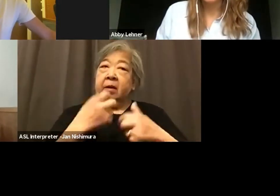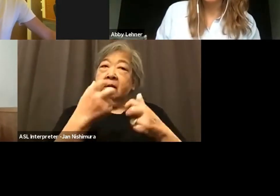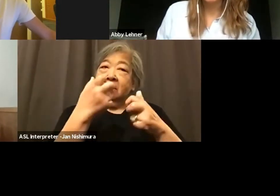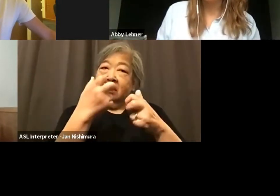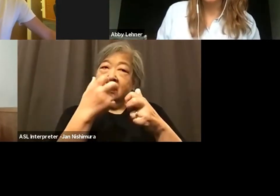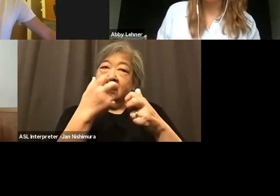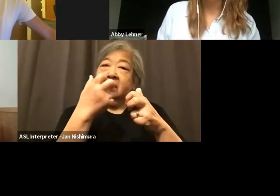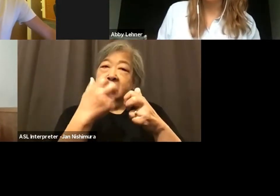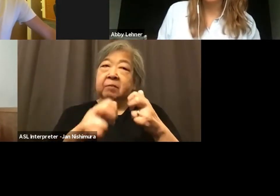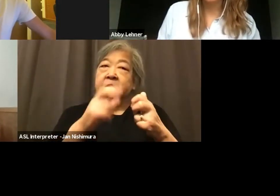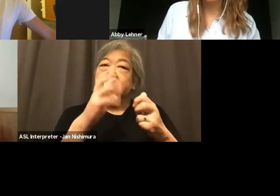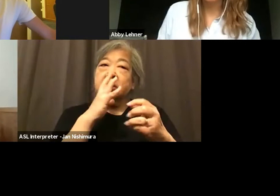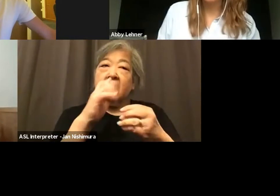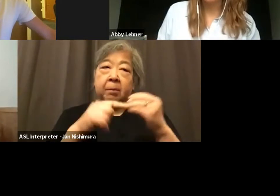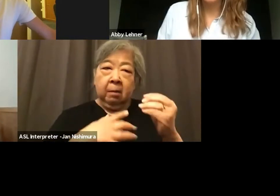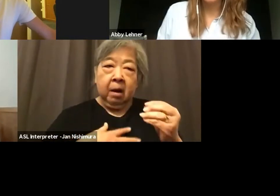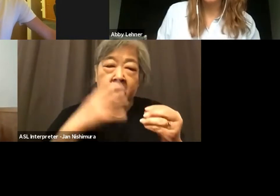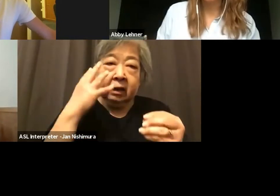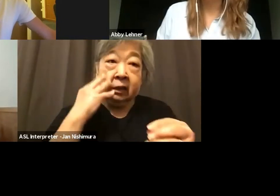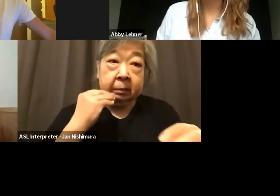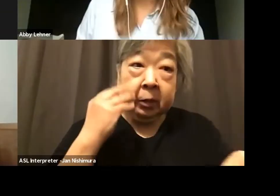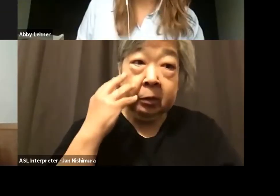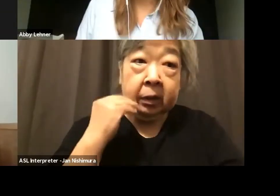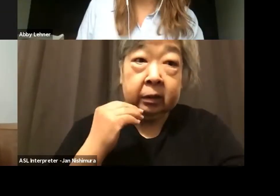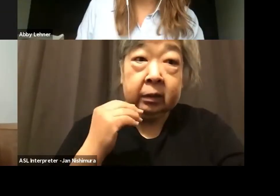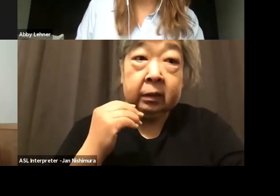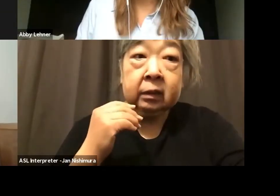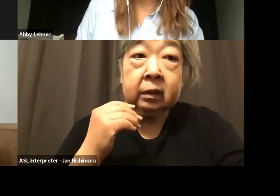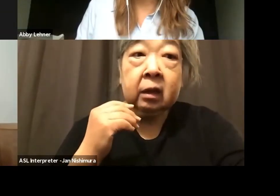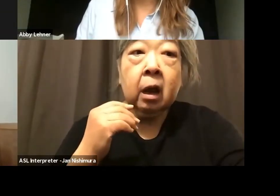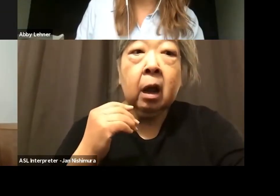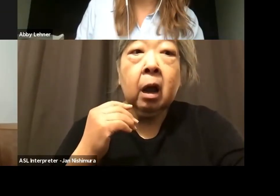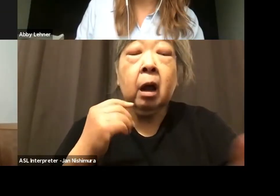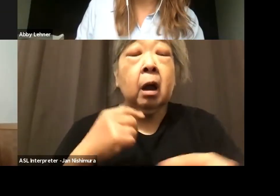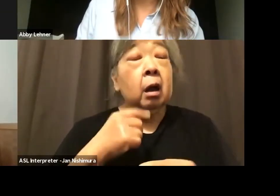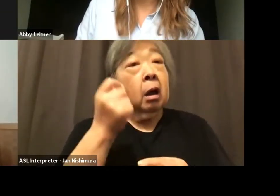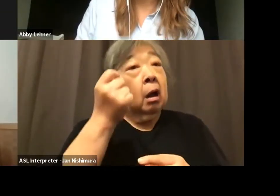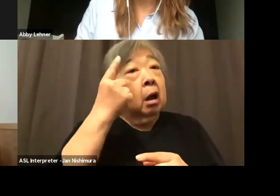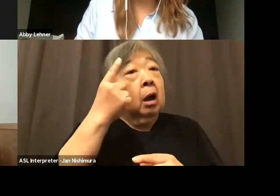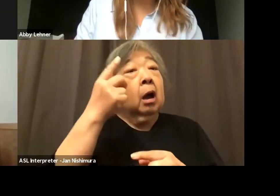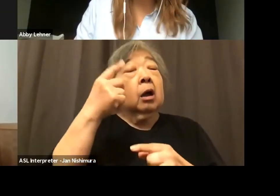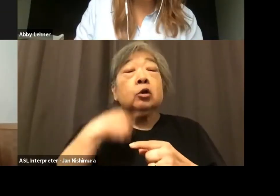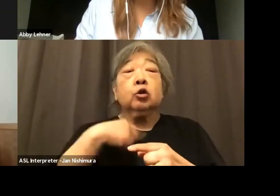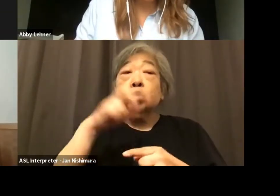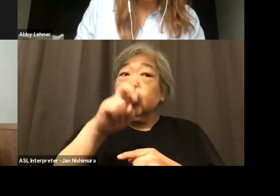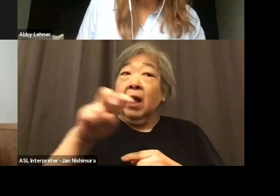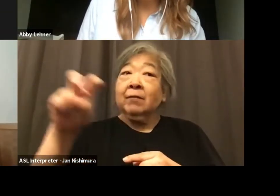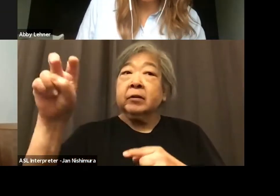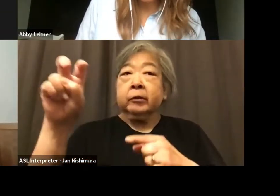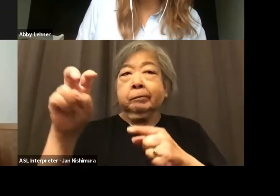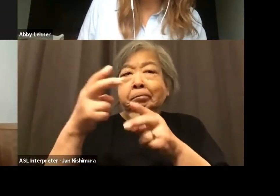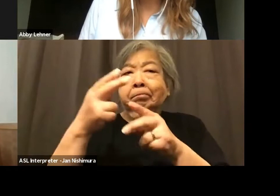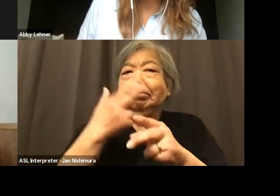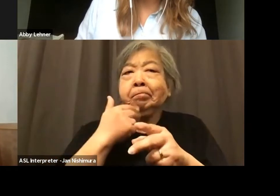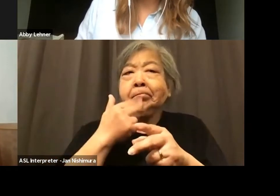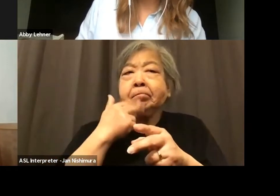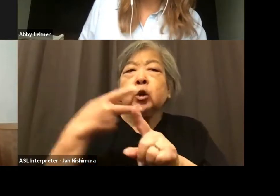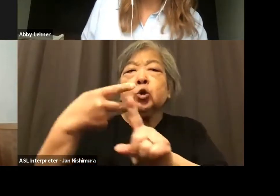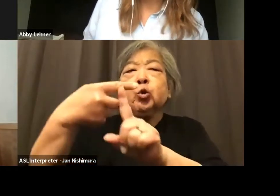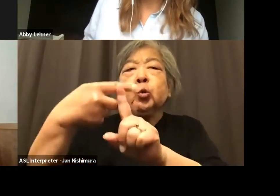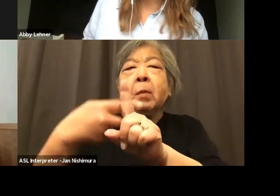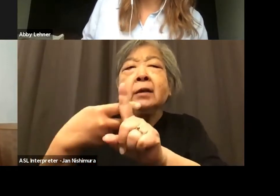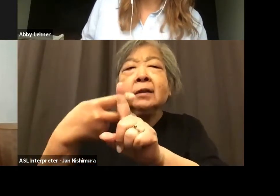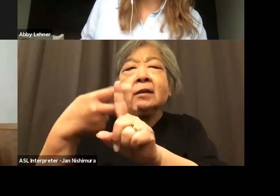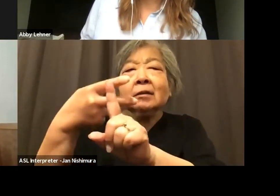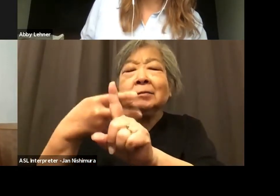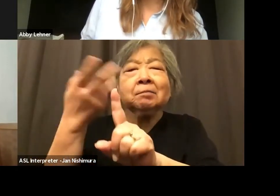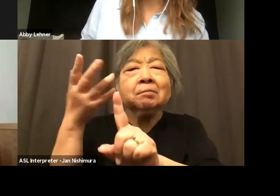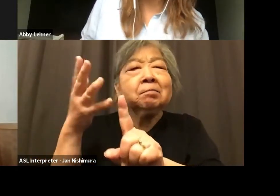I traveled there it was only for two months, so I didn't really have to research the social